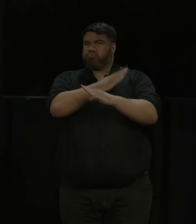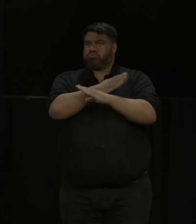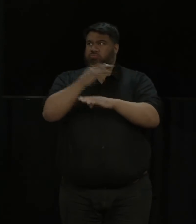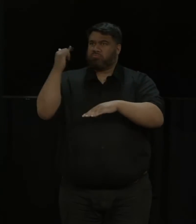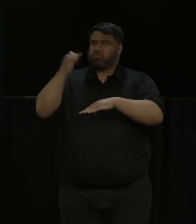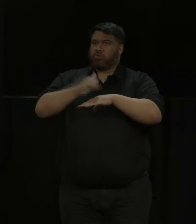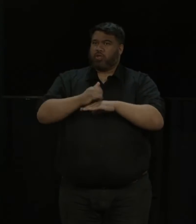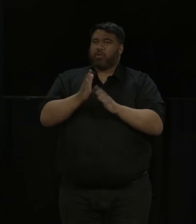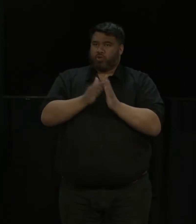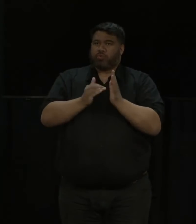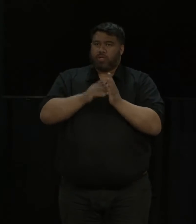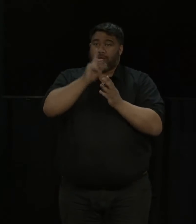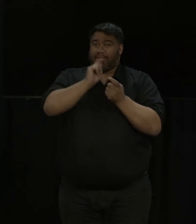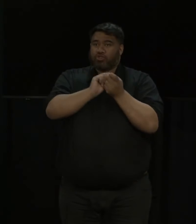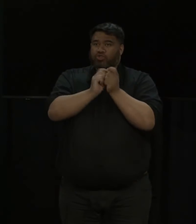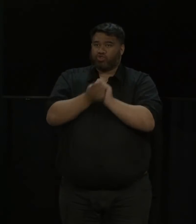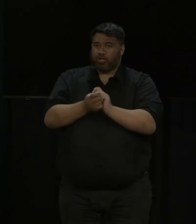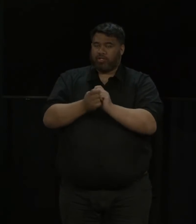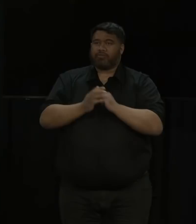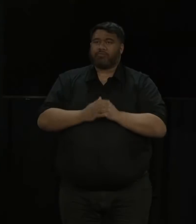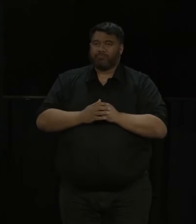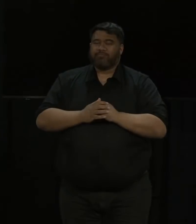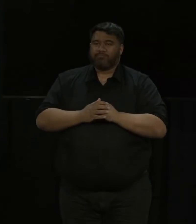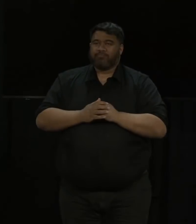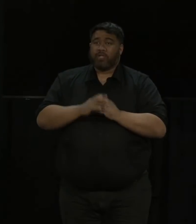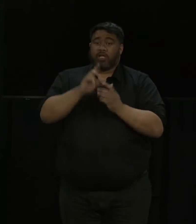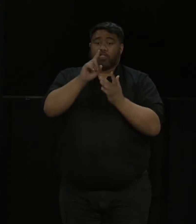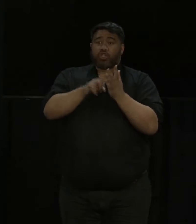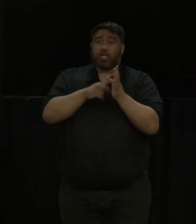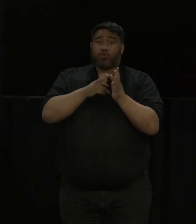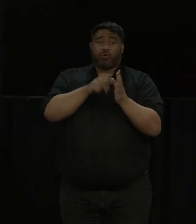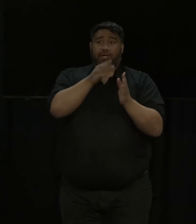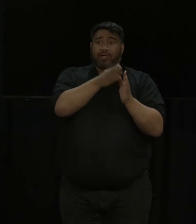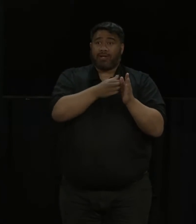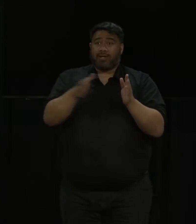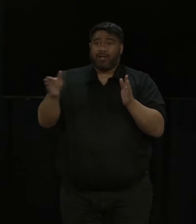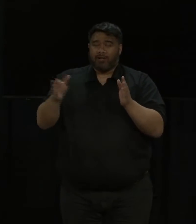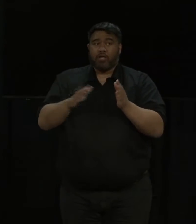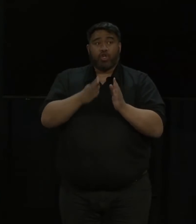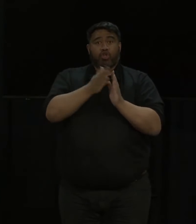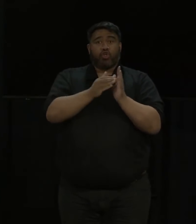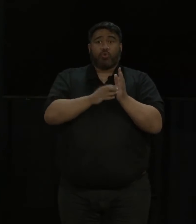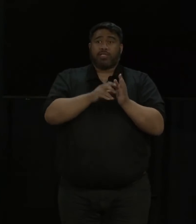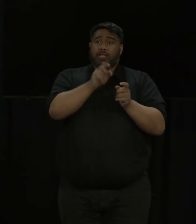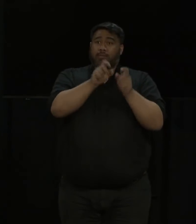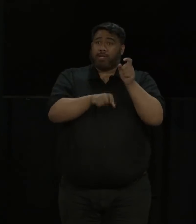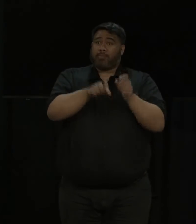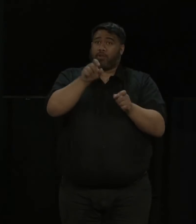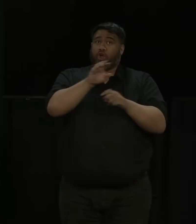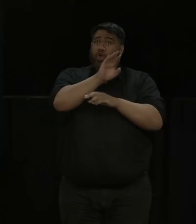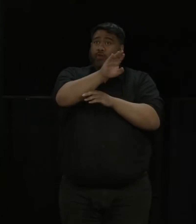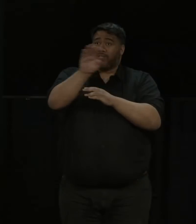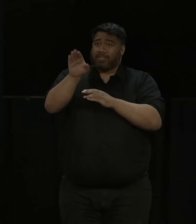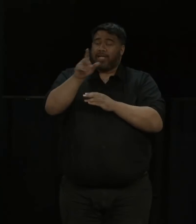still retaining strong public health protections. Today I am confirming fully vaccinated New Zealanders will